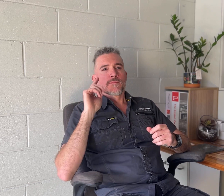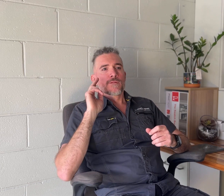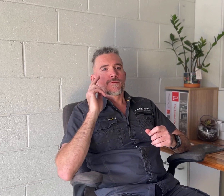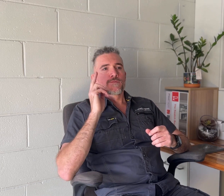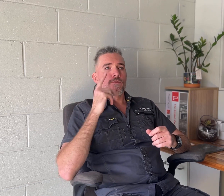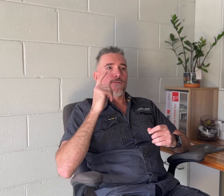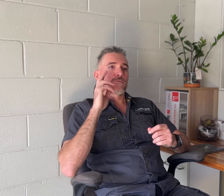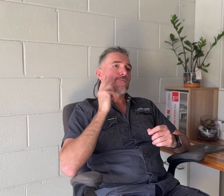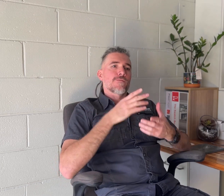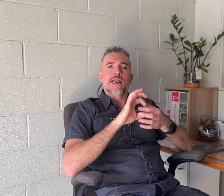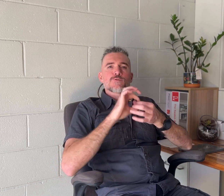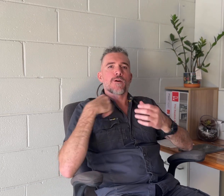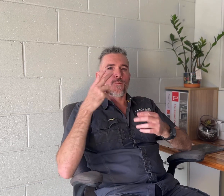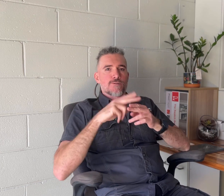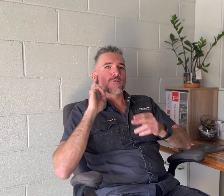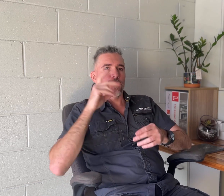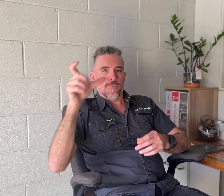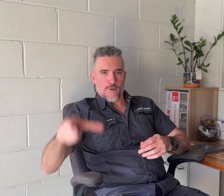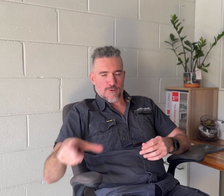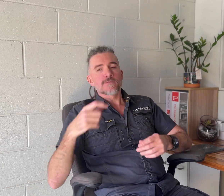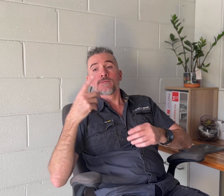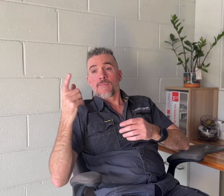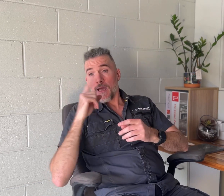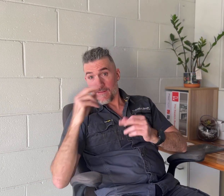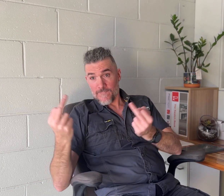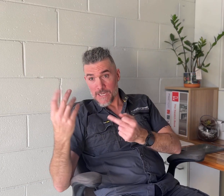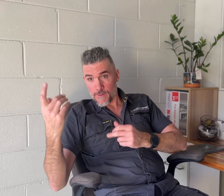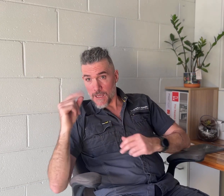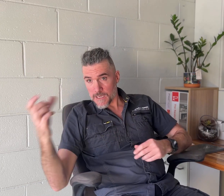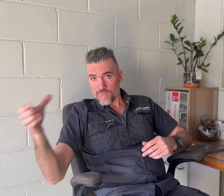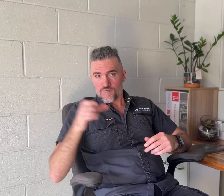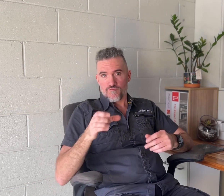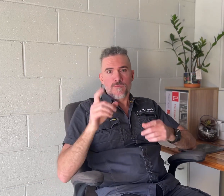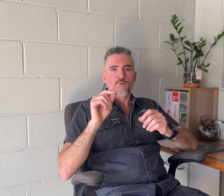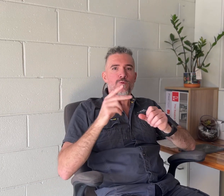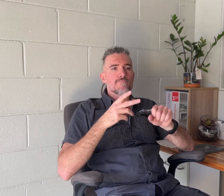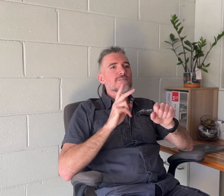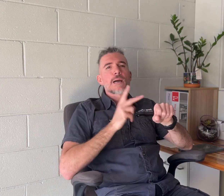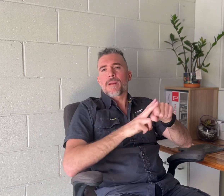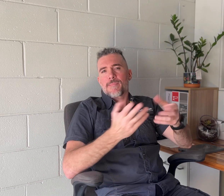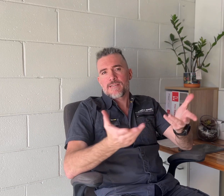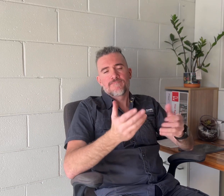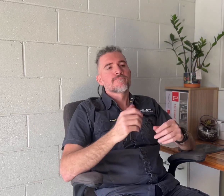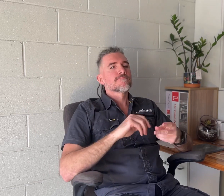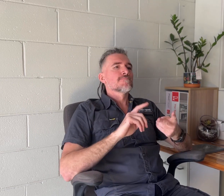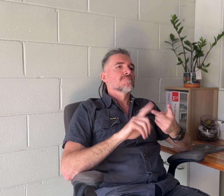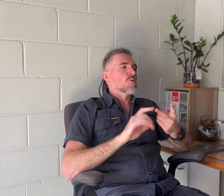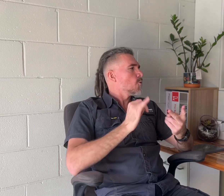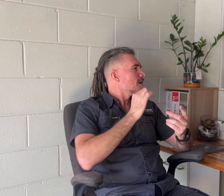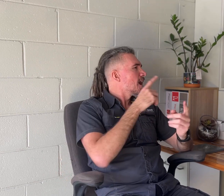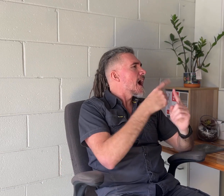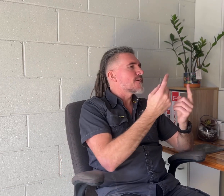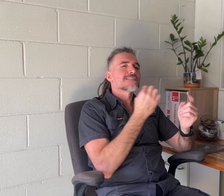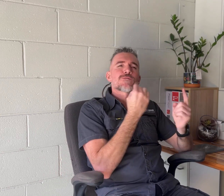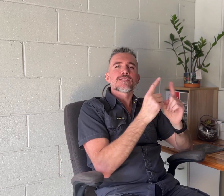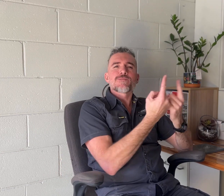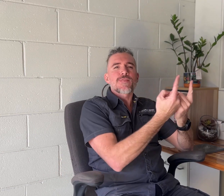I’ll often go and ask a Deaf person, the connections I have within the Deaf community. I’ll ask them if they can come in and do the plumbing job